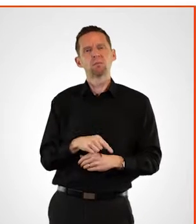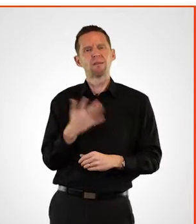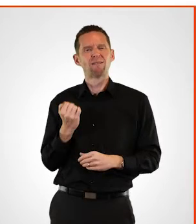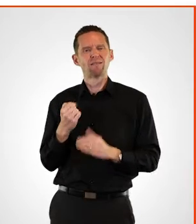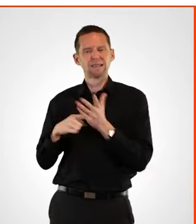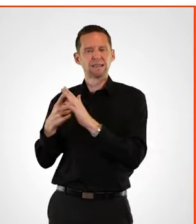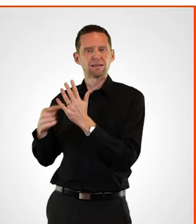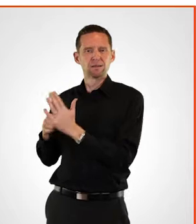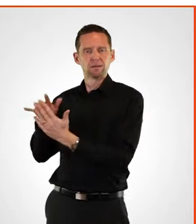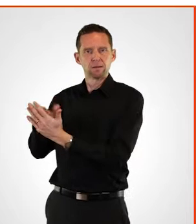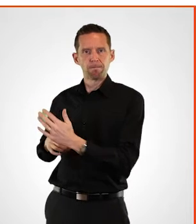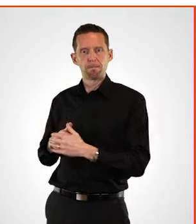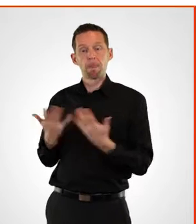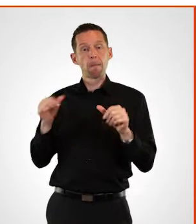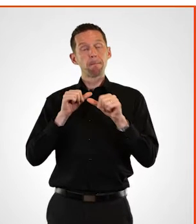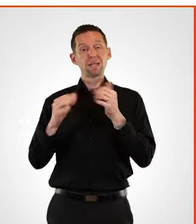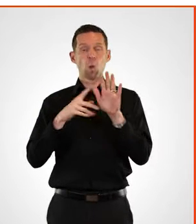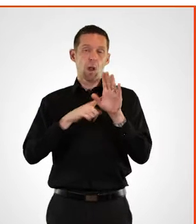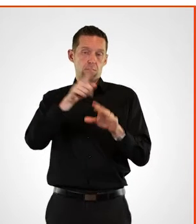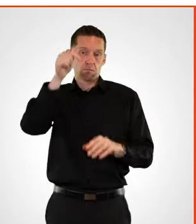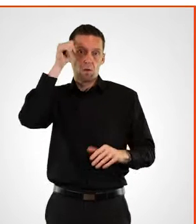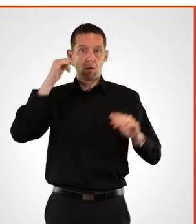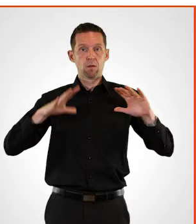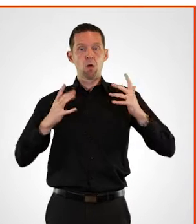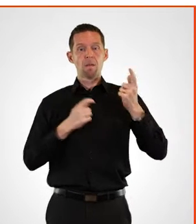So what we know is the best way to become a good reader is reading.